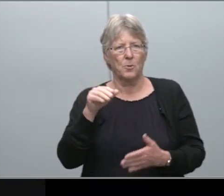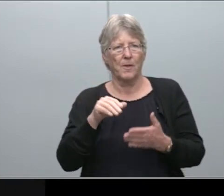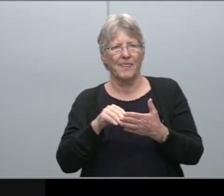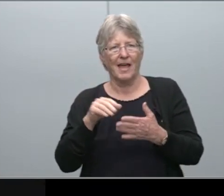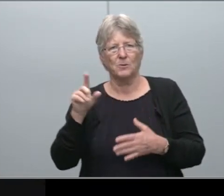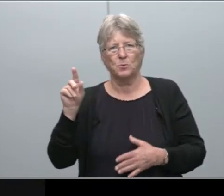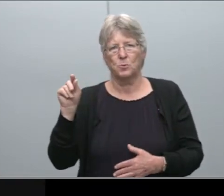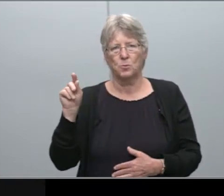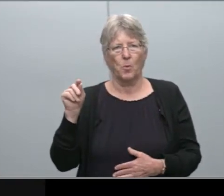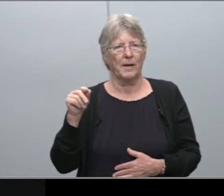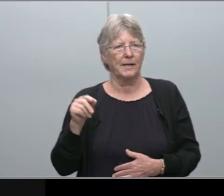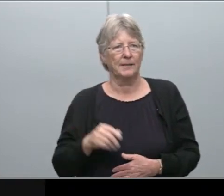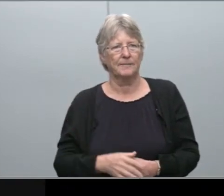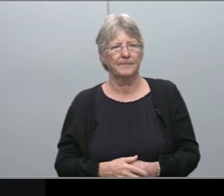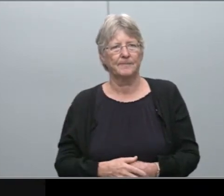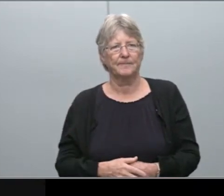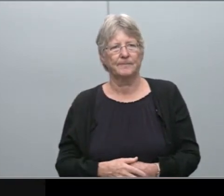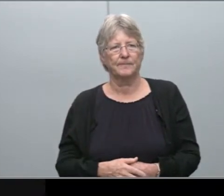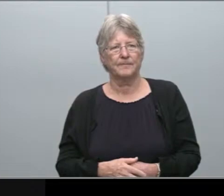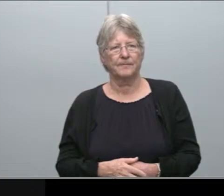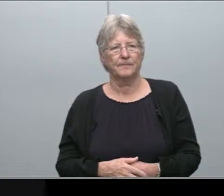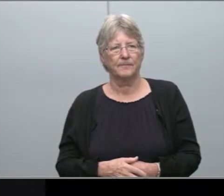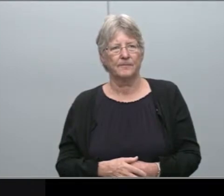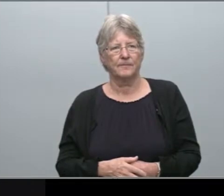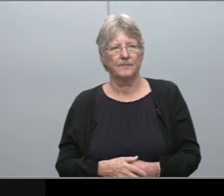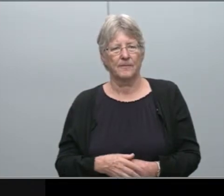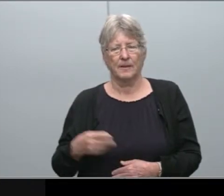we need to find a solution, which is a better way,